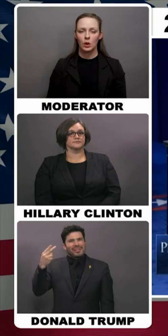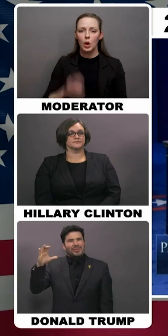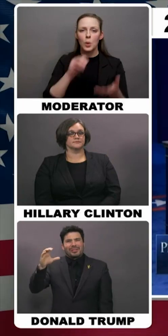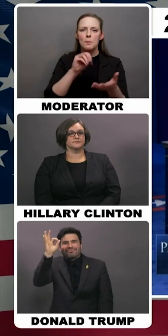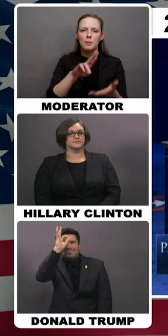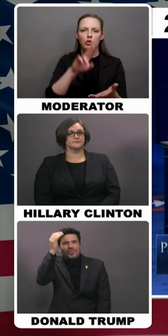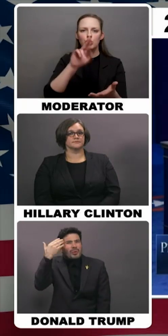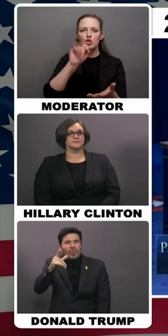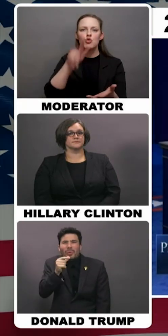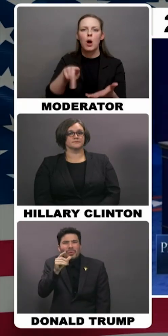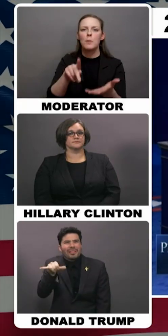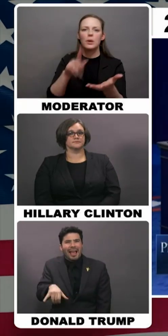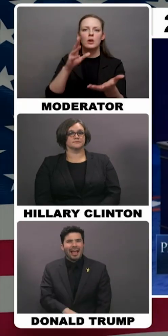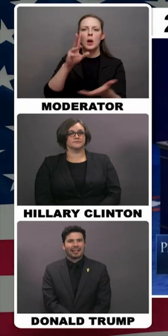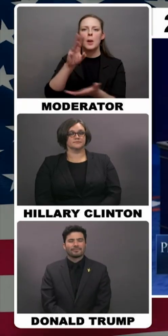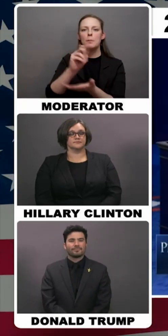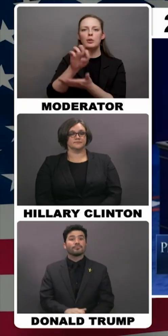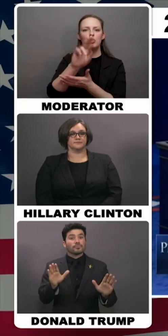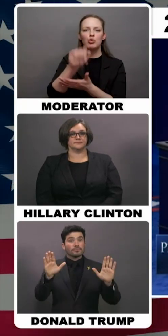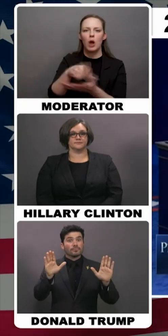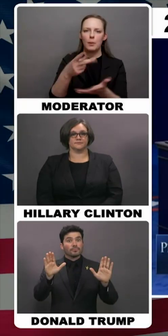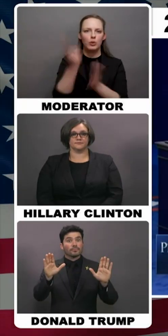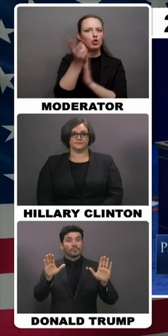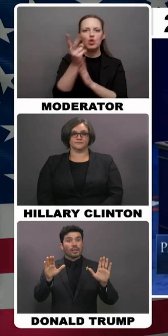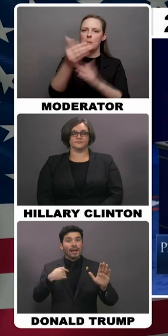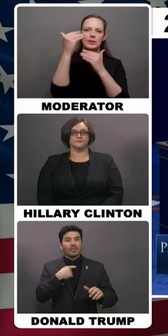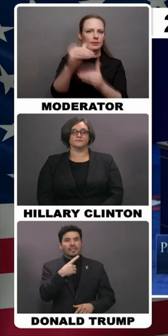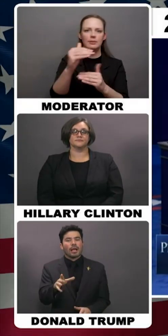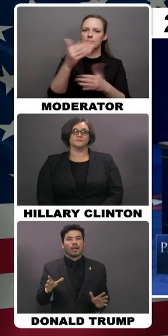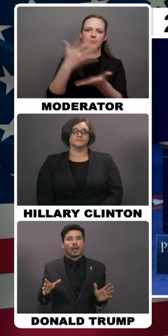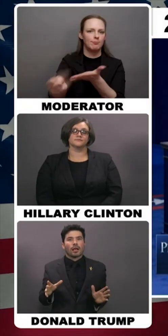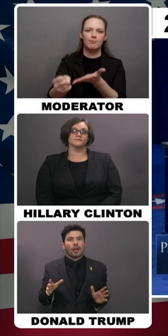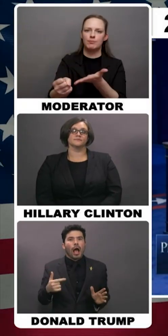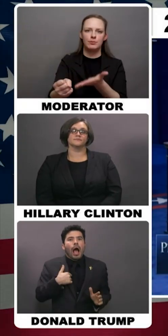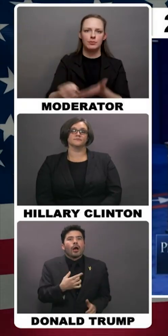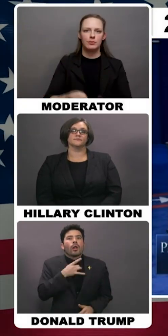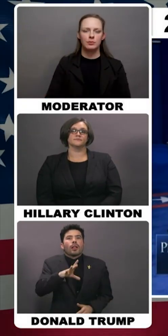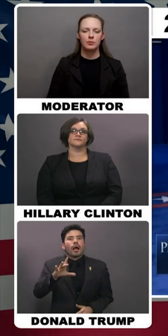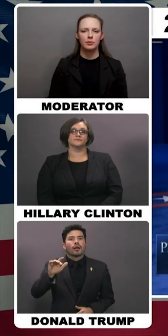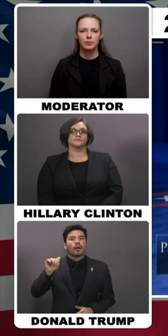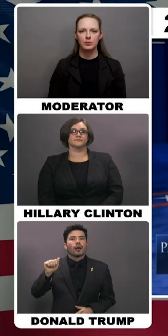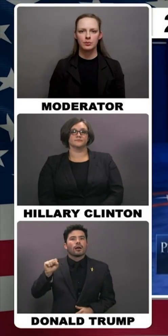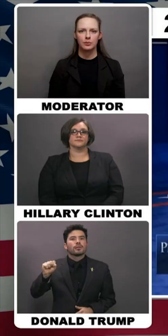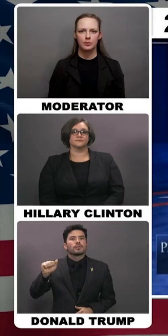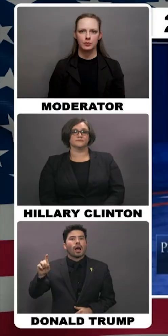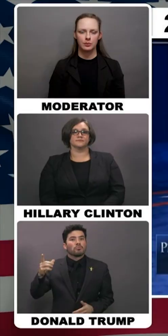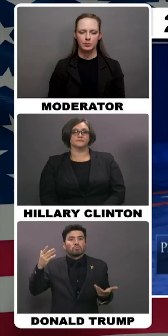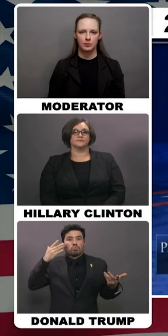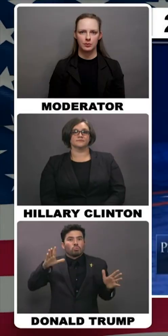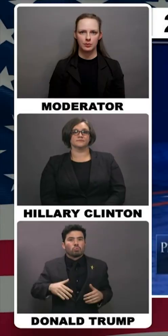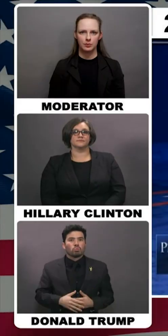So what, you're two minutes and one thing I have to say, you're two minutes Up. I don't like Assad at all. But Assad is killing isis.